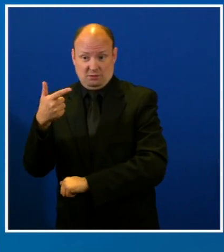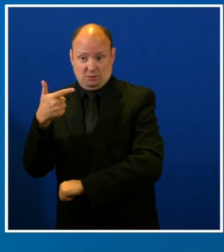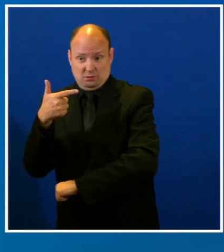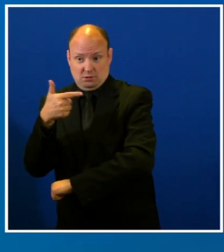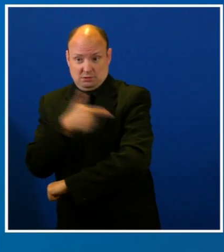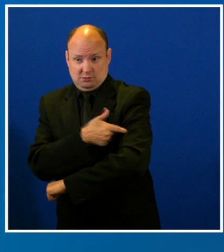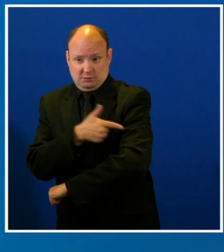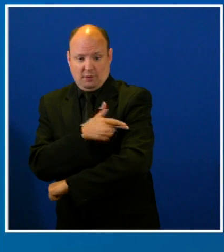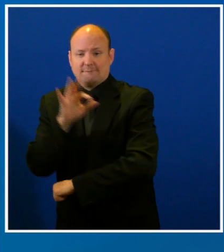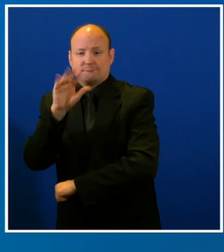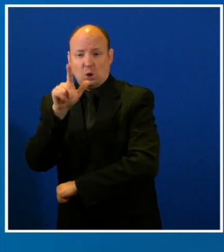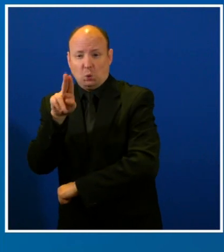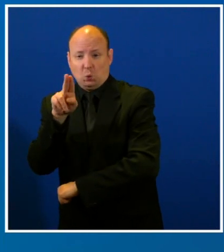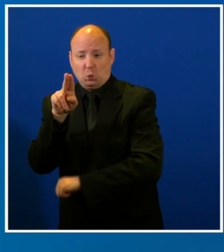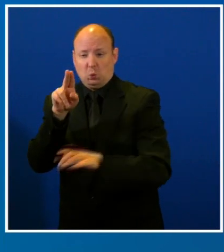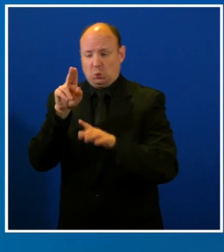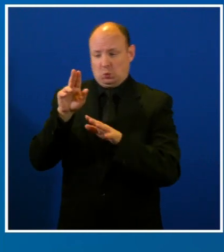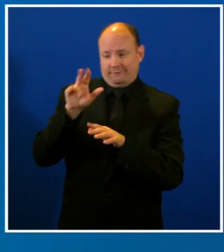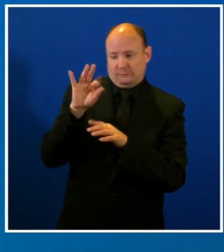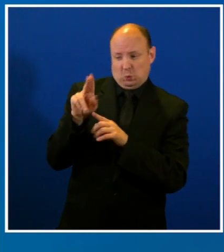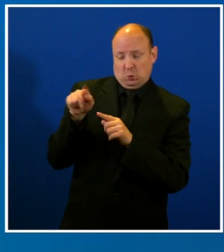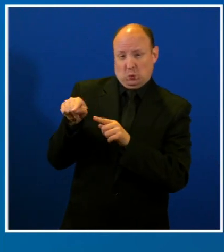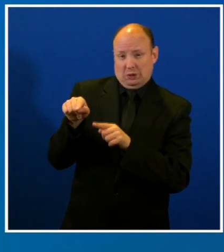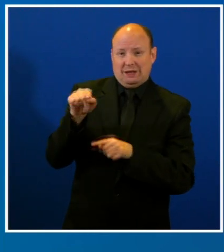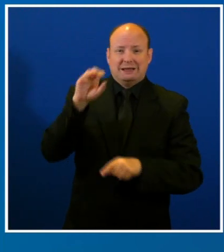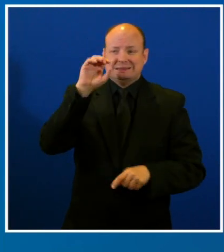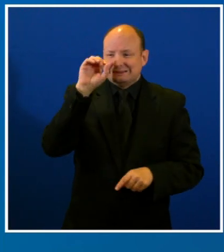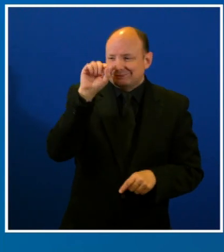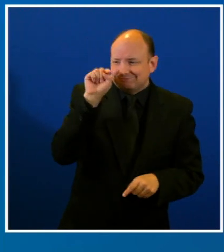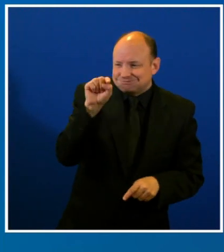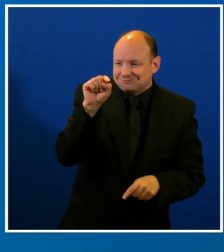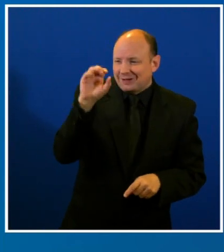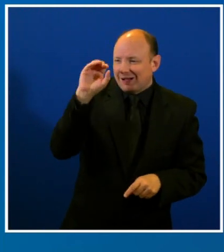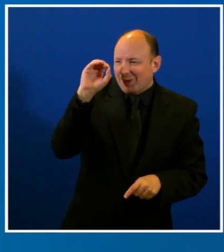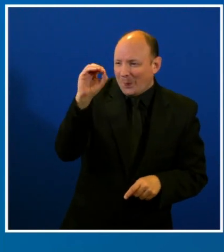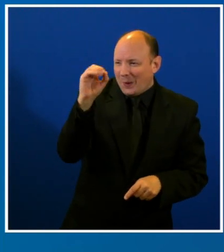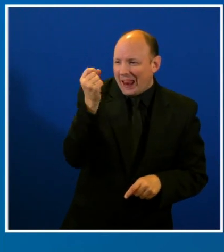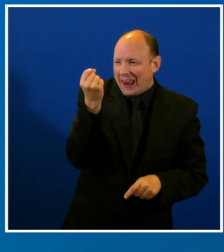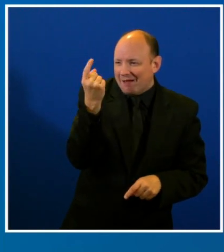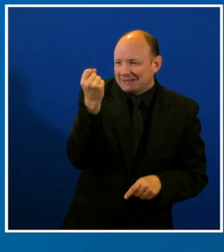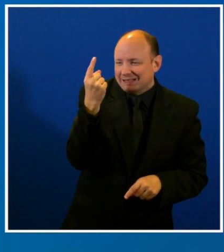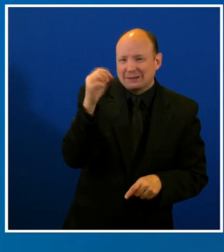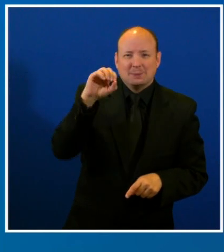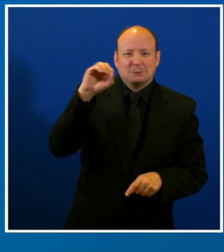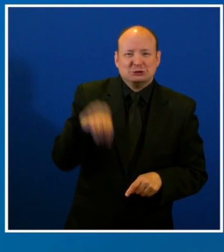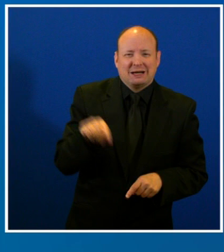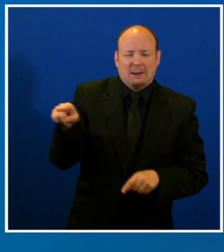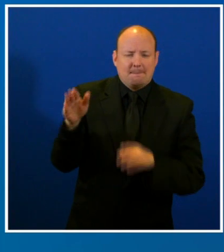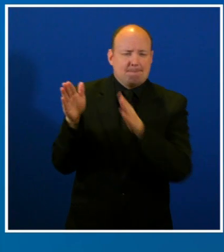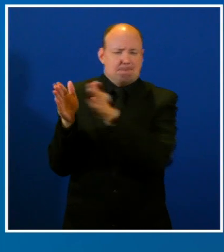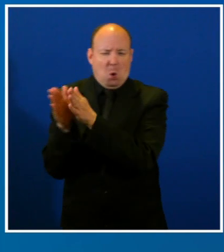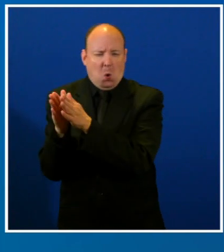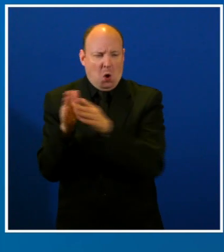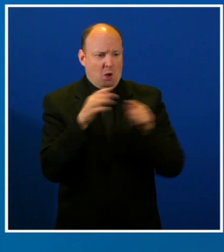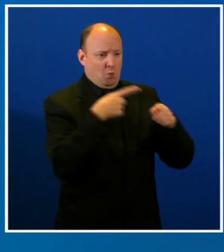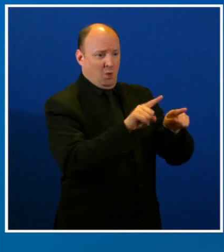So it's obvious that there's no doubt that the COVID is much more contagious and more deadly than the flu.